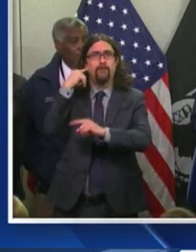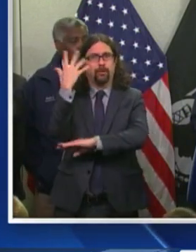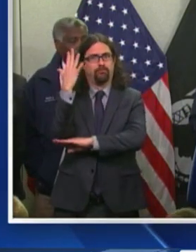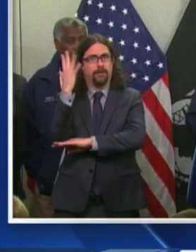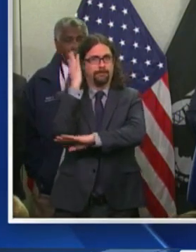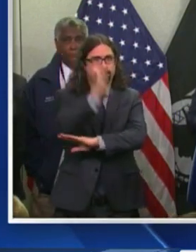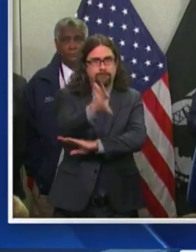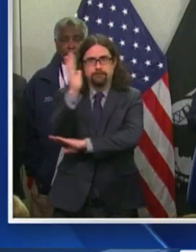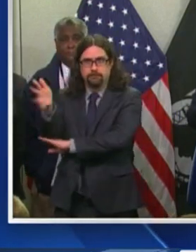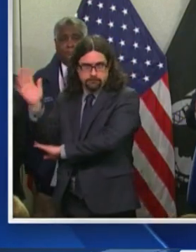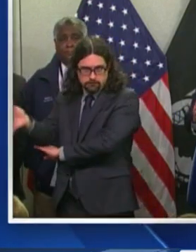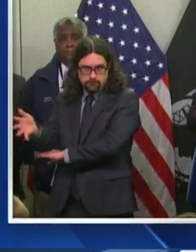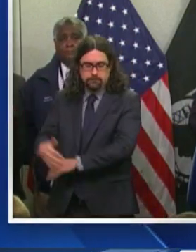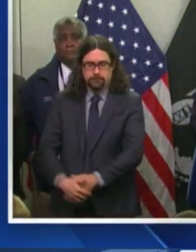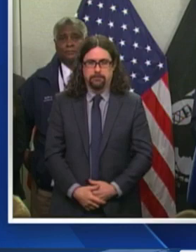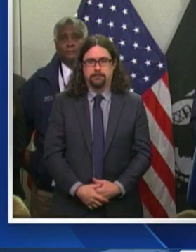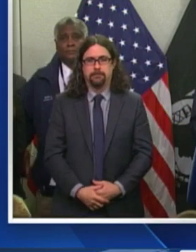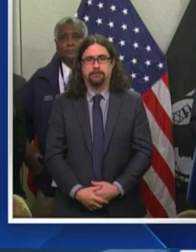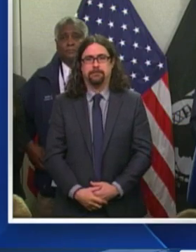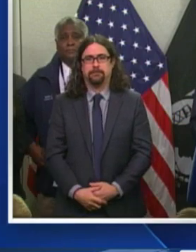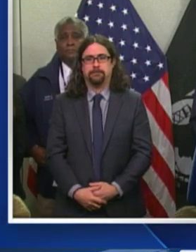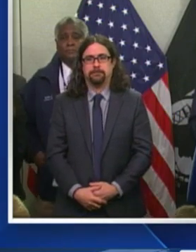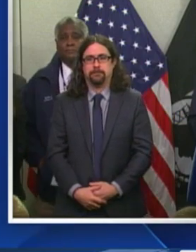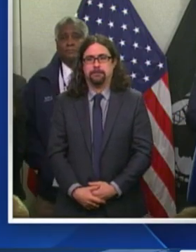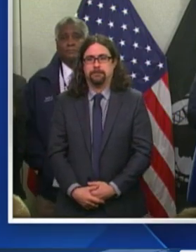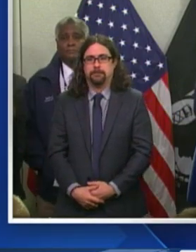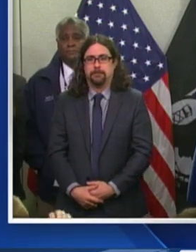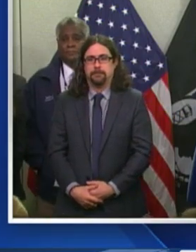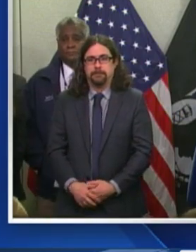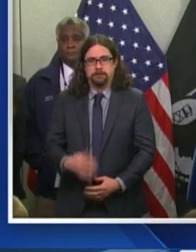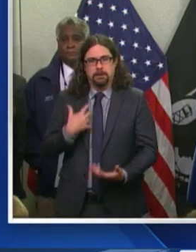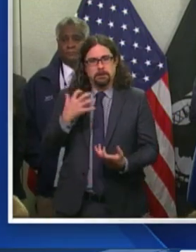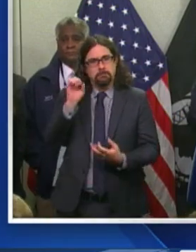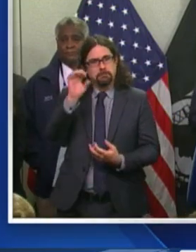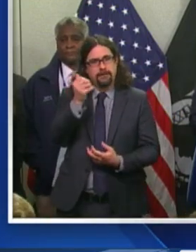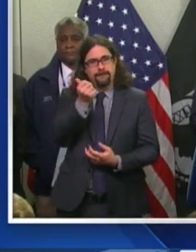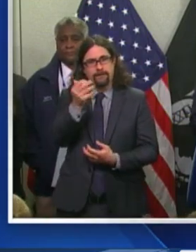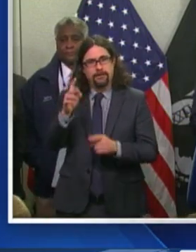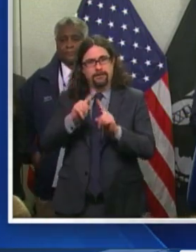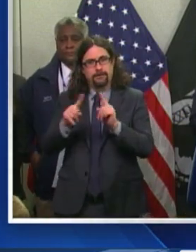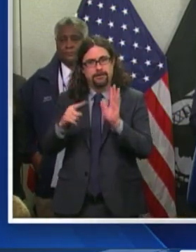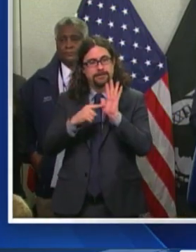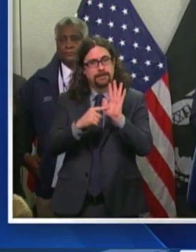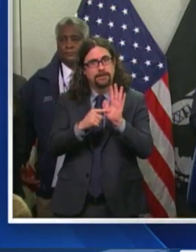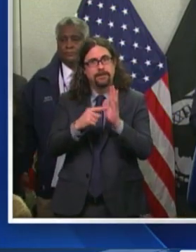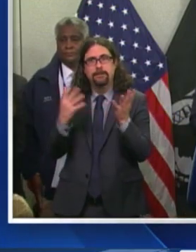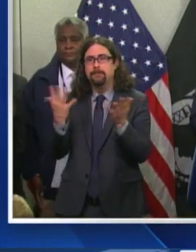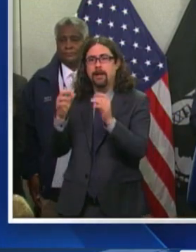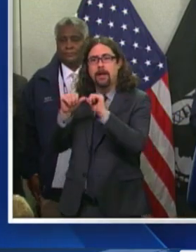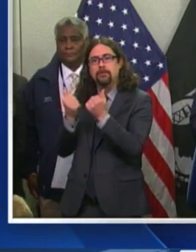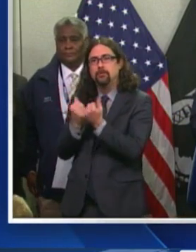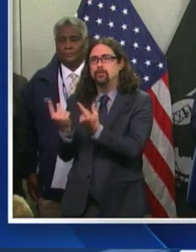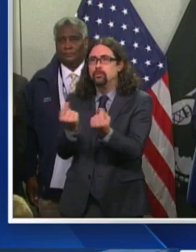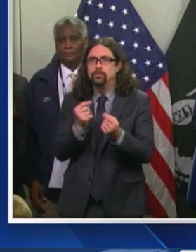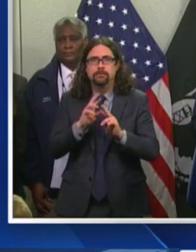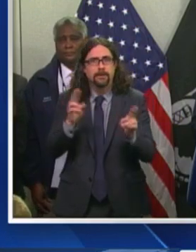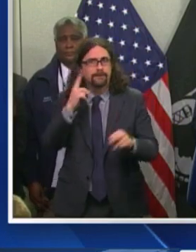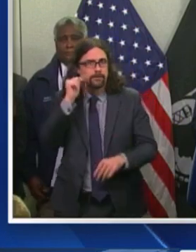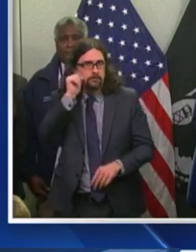ANY LIMBS, ESPECIALLY THOSE THAT MIGHT POSE A DANGER. THAT'S JUST AN EXAMPLE, A SET